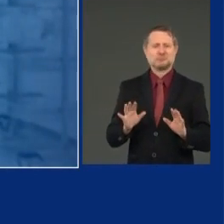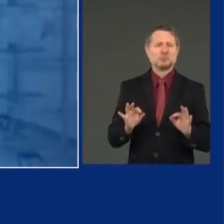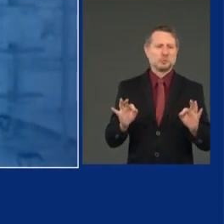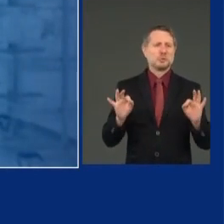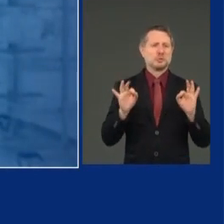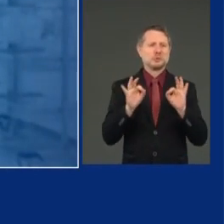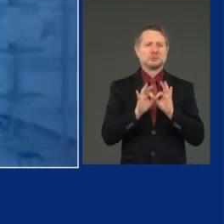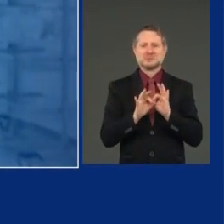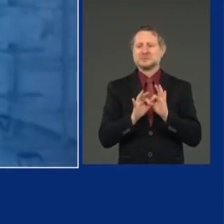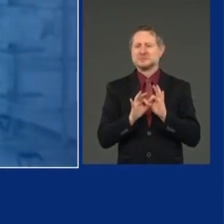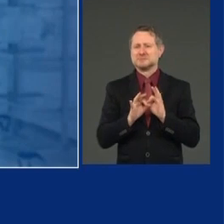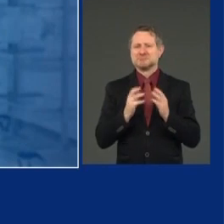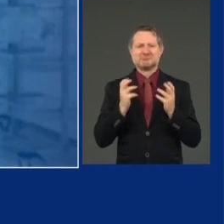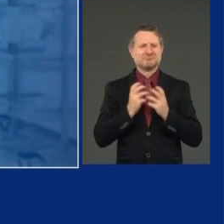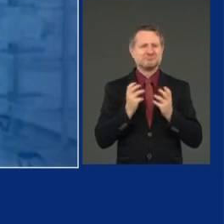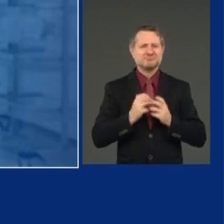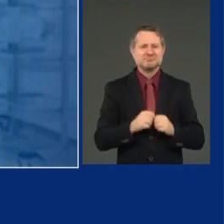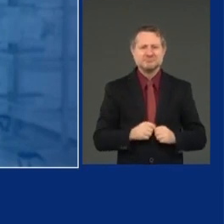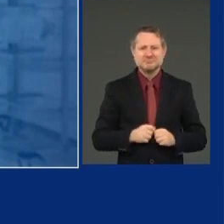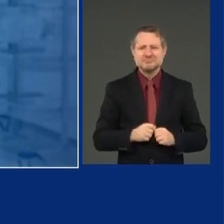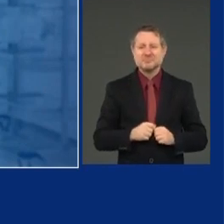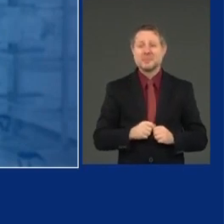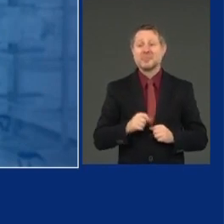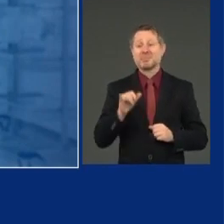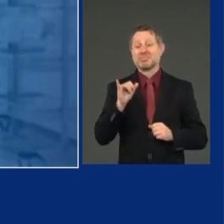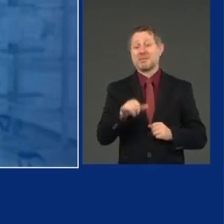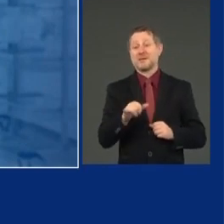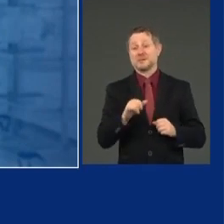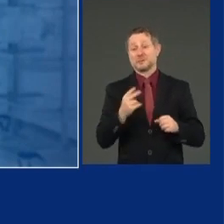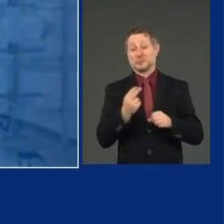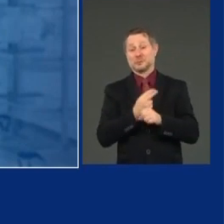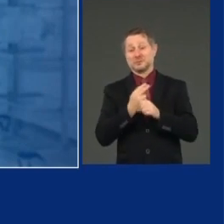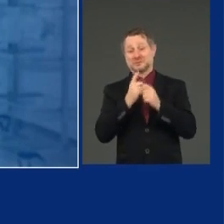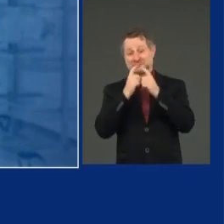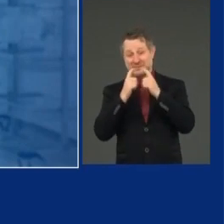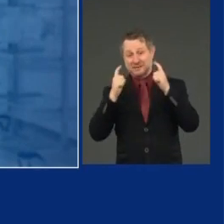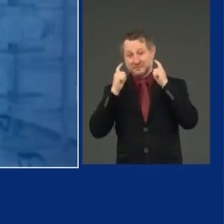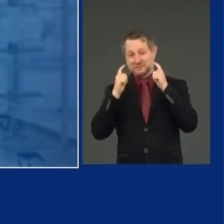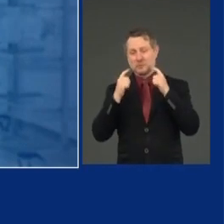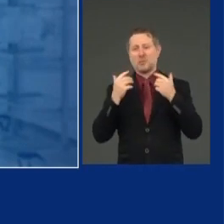CONSEQUENCE. IT HAPPENS TO BE THE TREMENDOUS